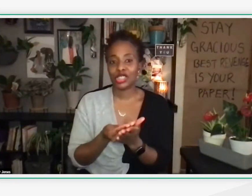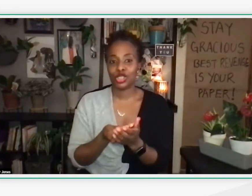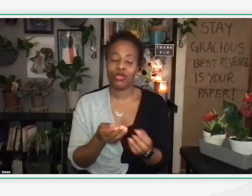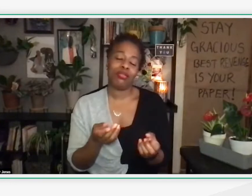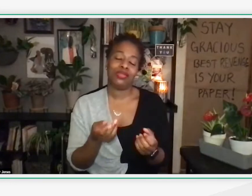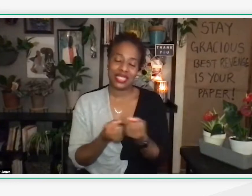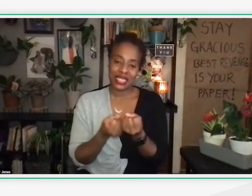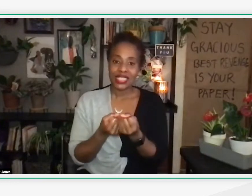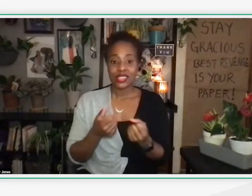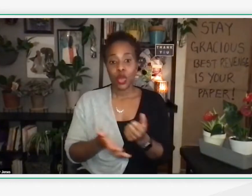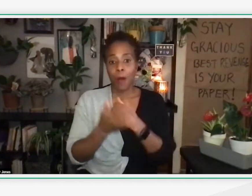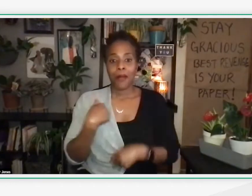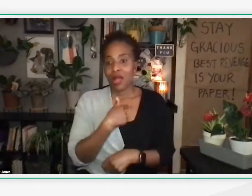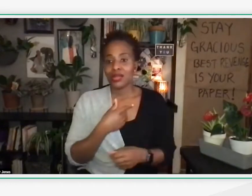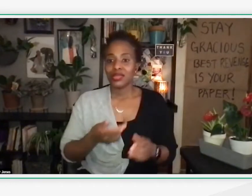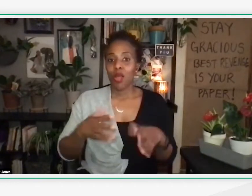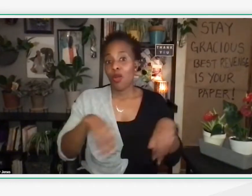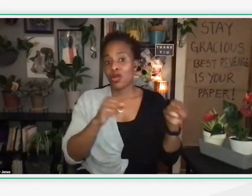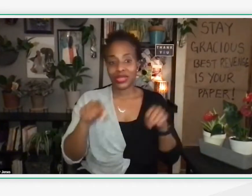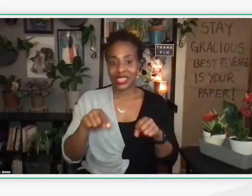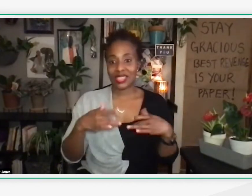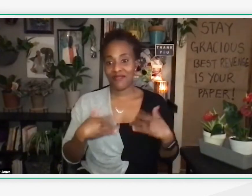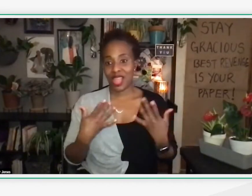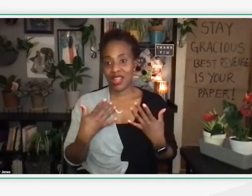for providing the financial assistance to help us host